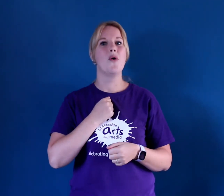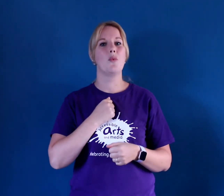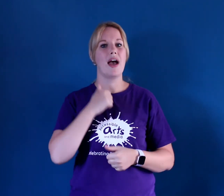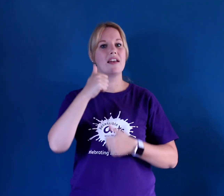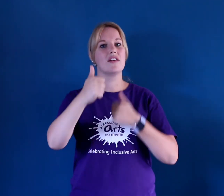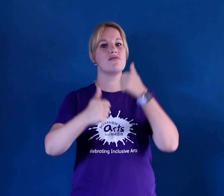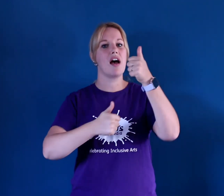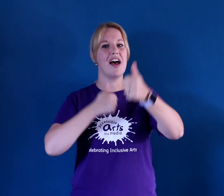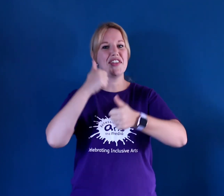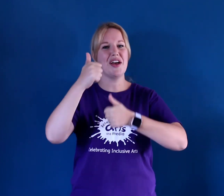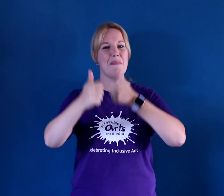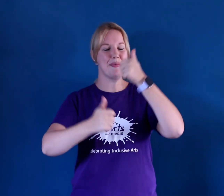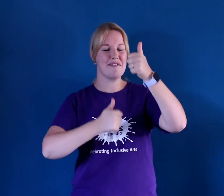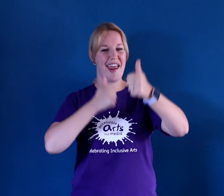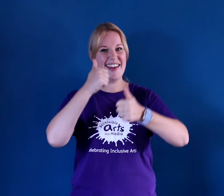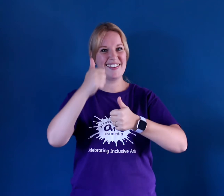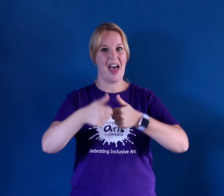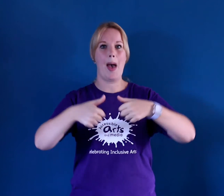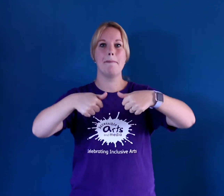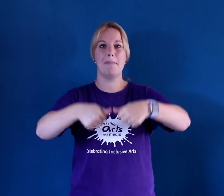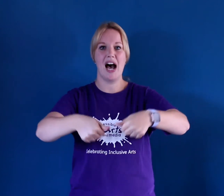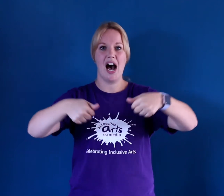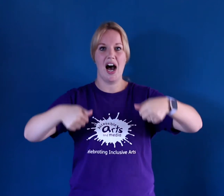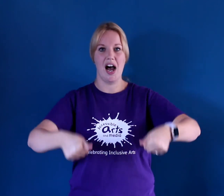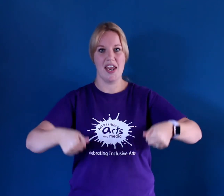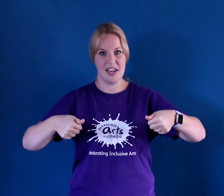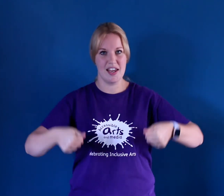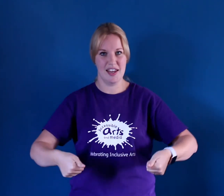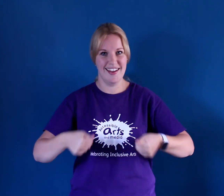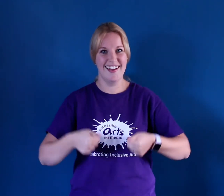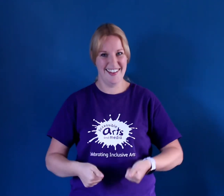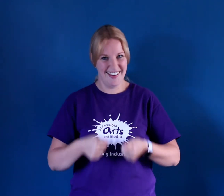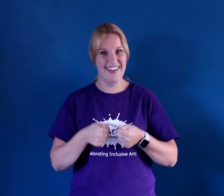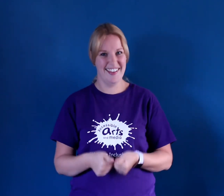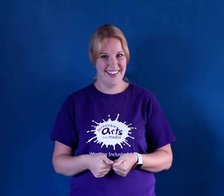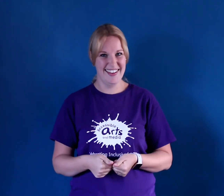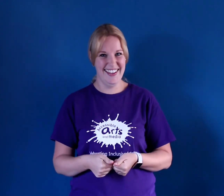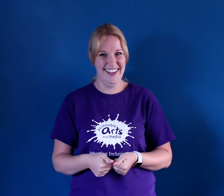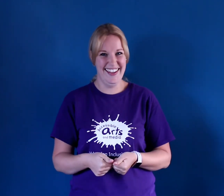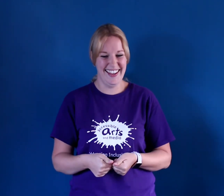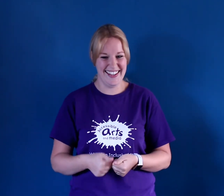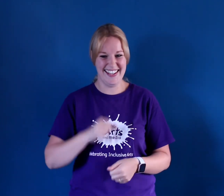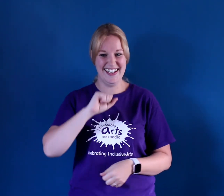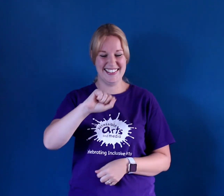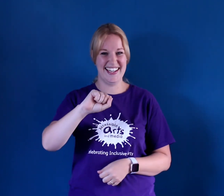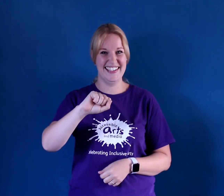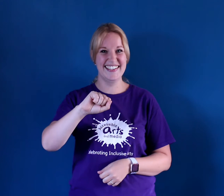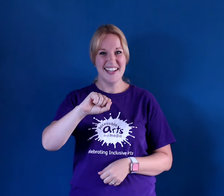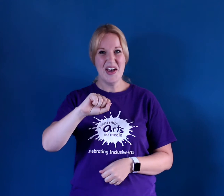When you’d rather praise a pie. Your turn.